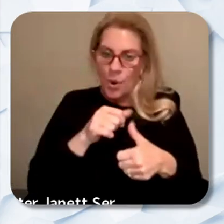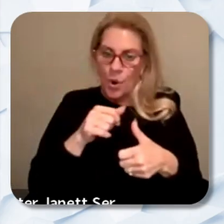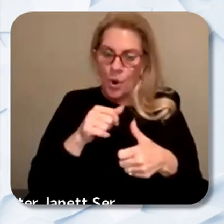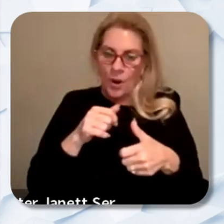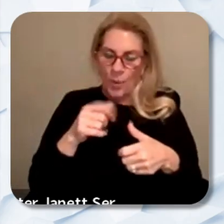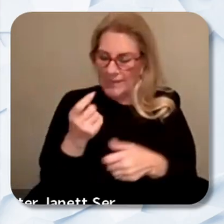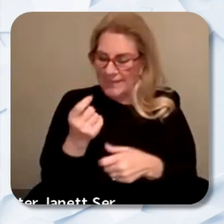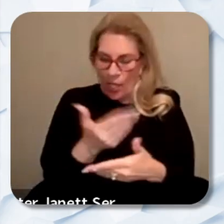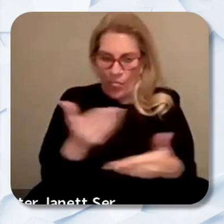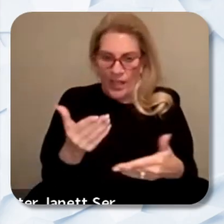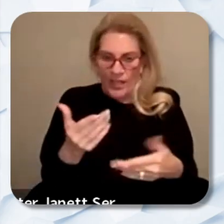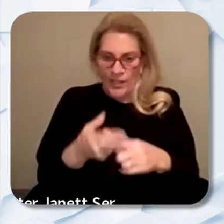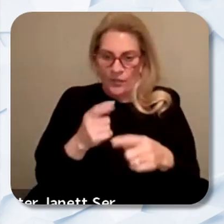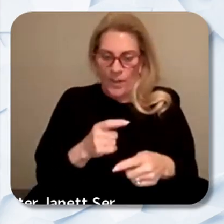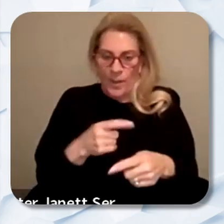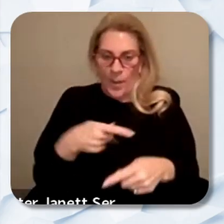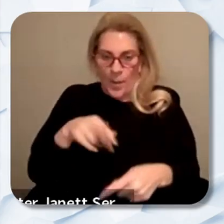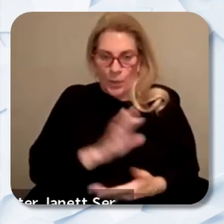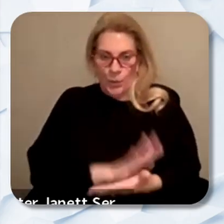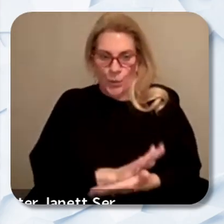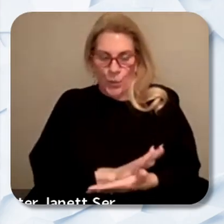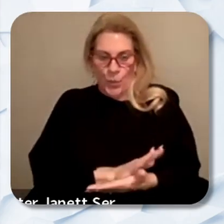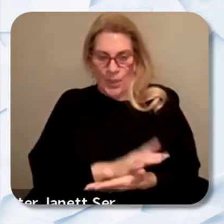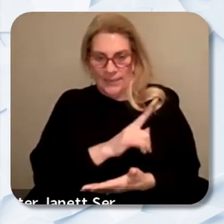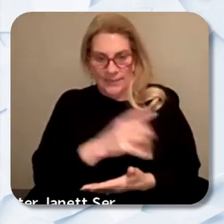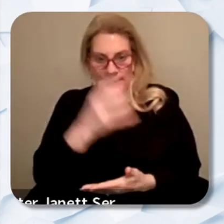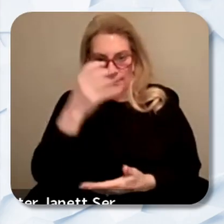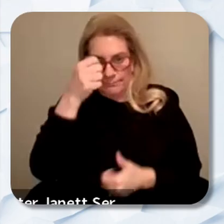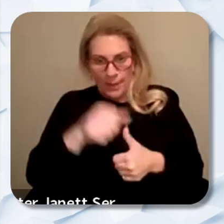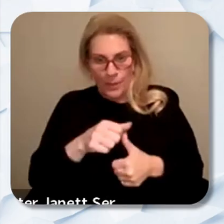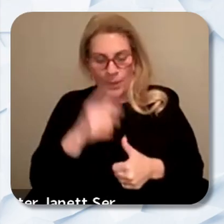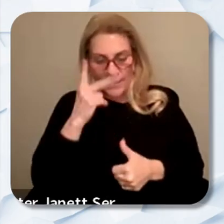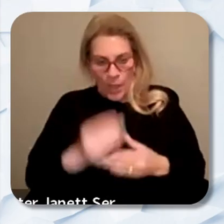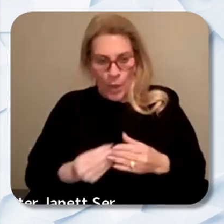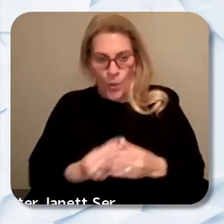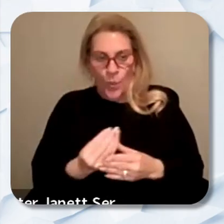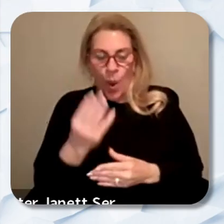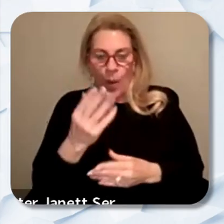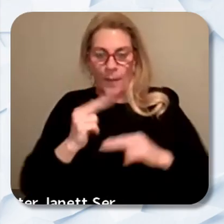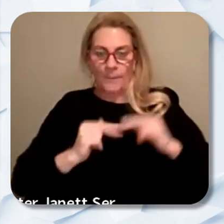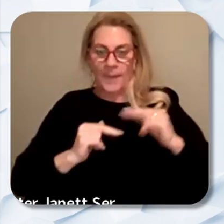little things from being in preschool and you can see it growing throughout the years. So it's just